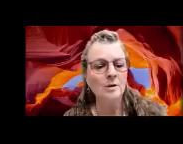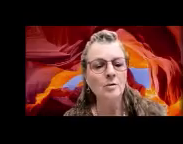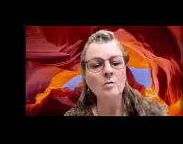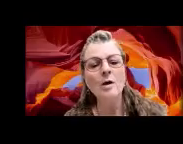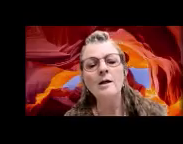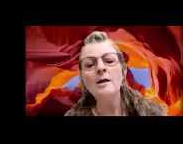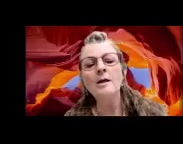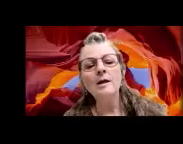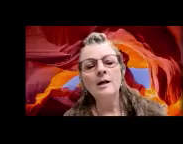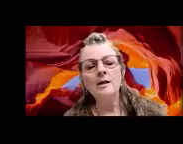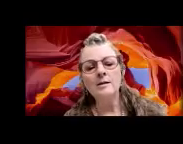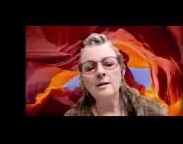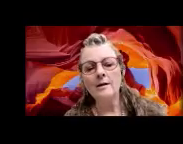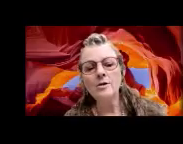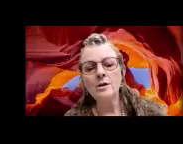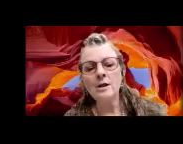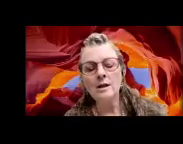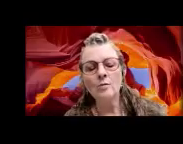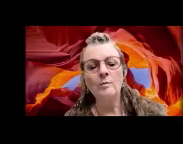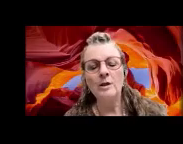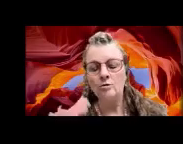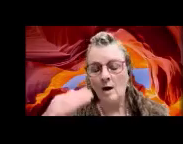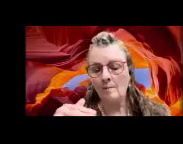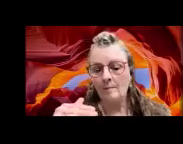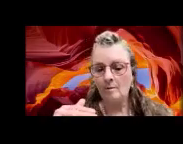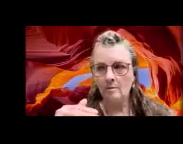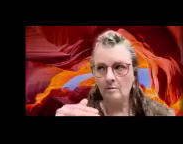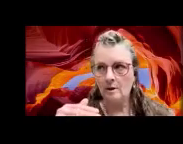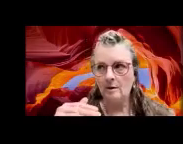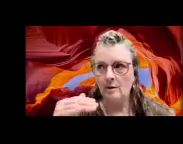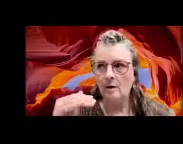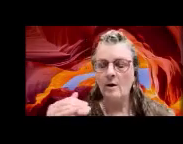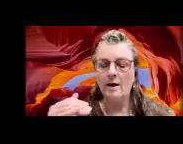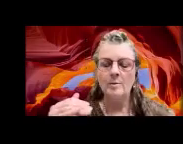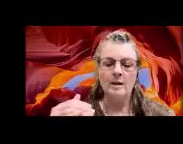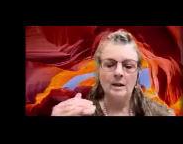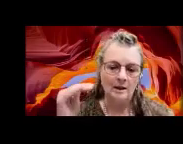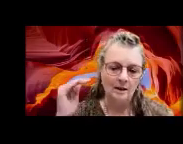Two to one is other studies when we drop the requirement that